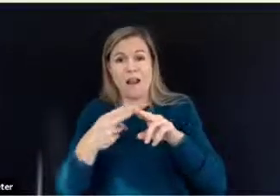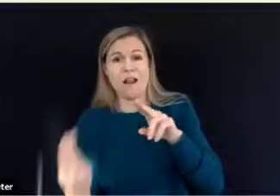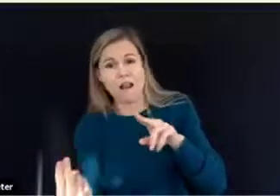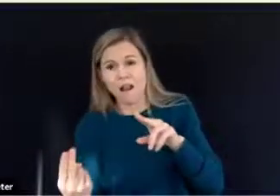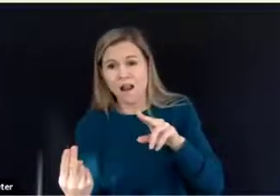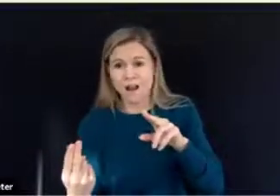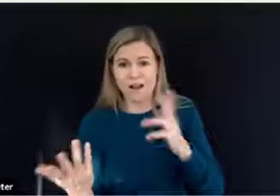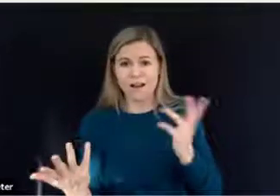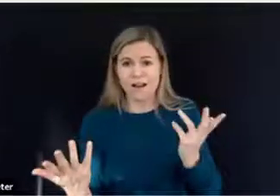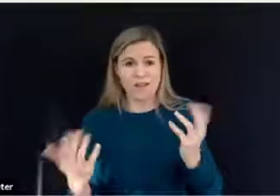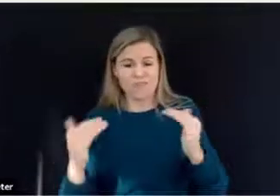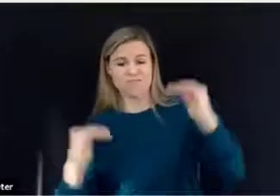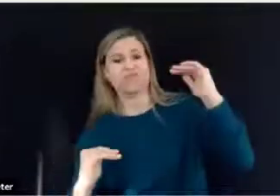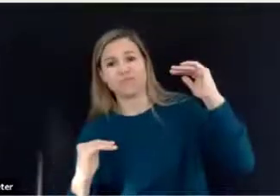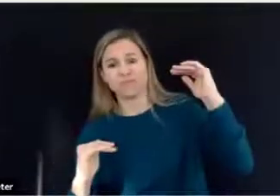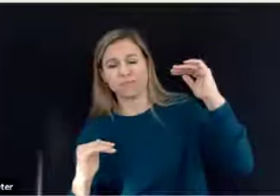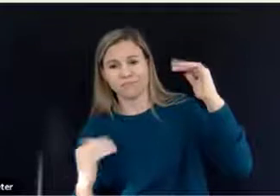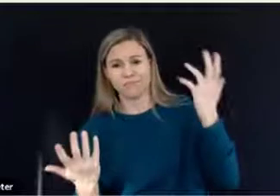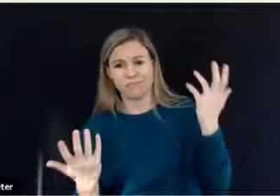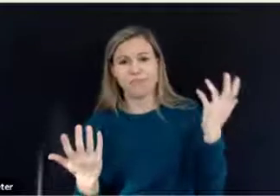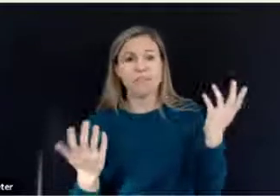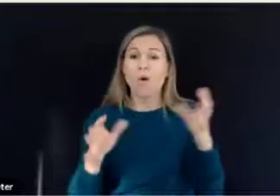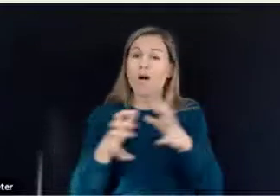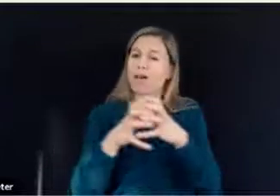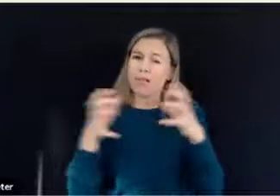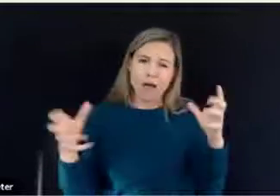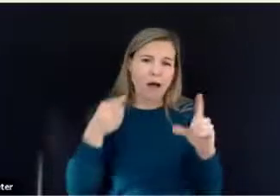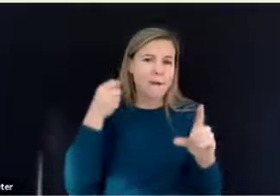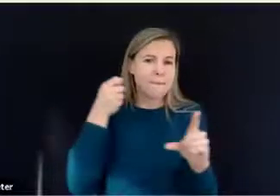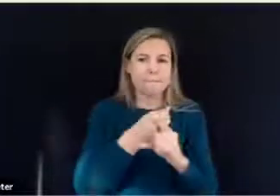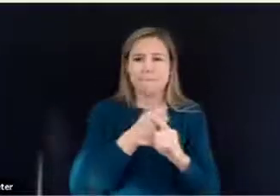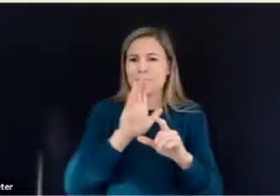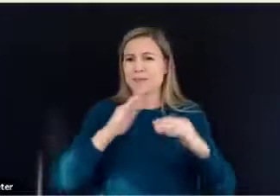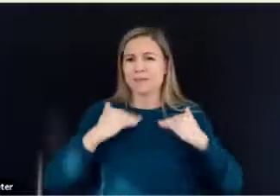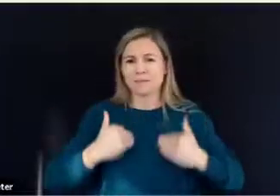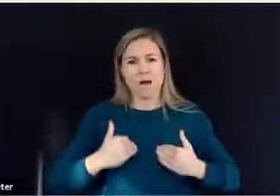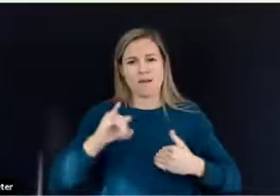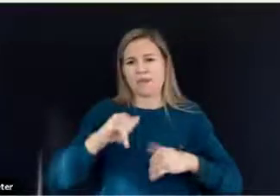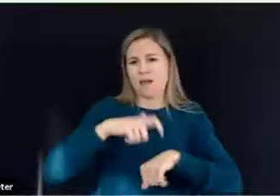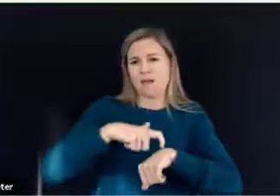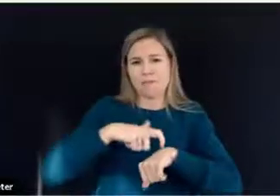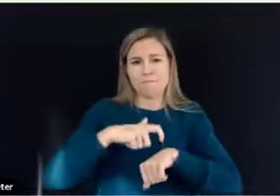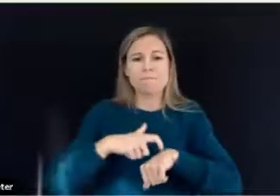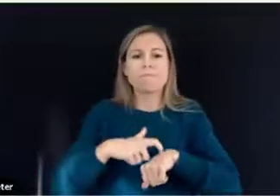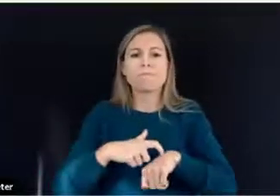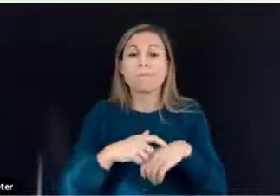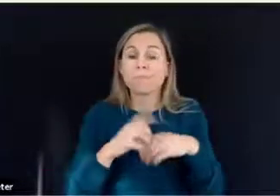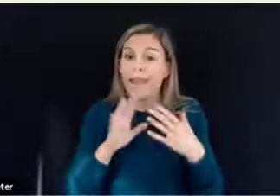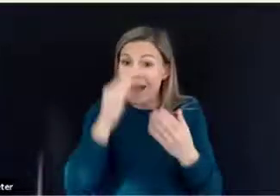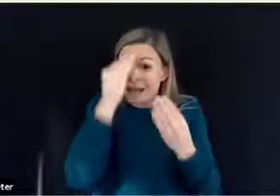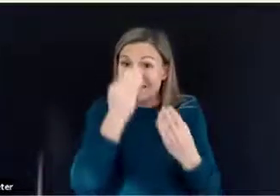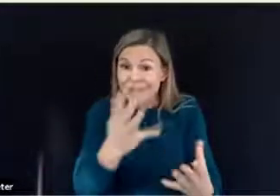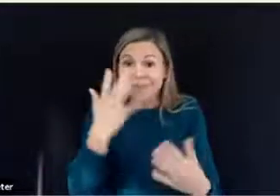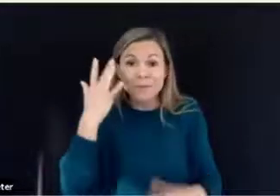So, he had a lot going on at the time, and I shared this with you because I want you to hear that